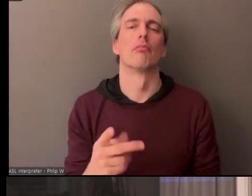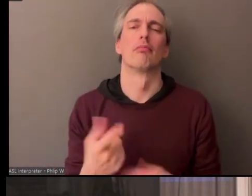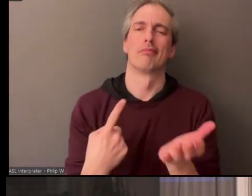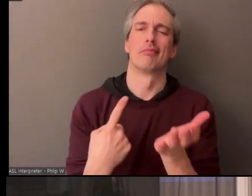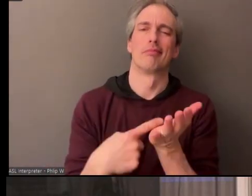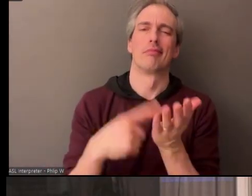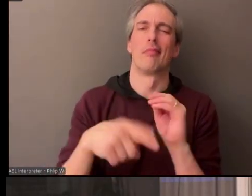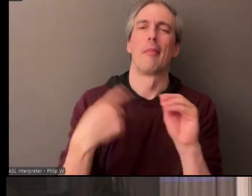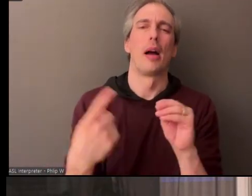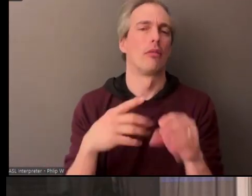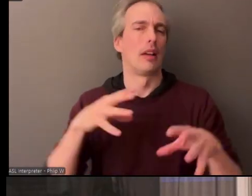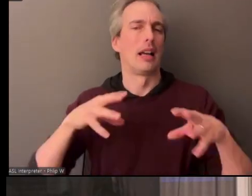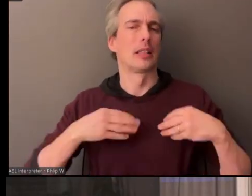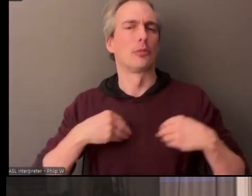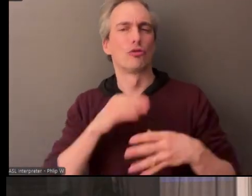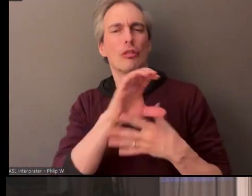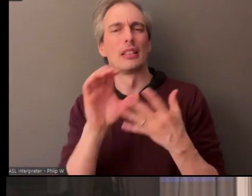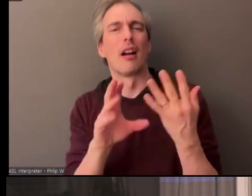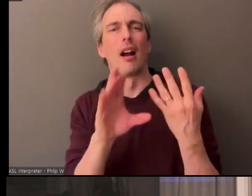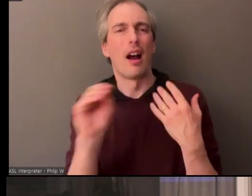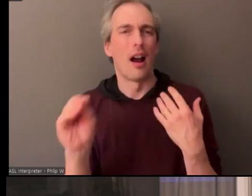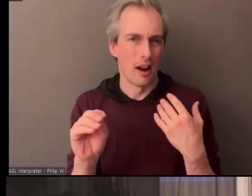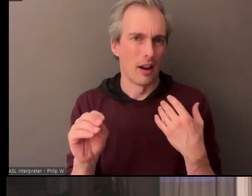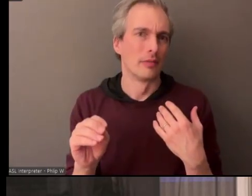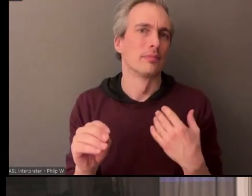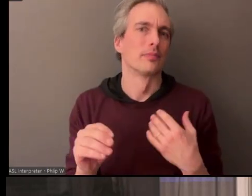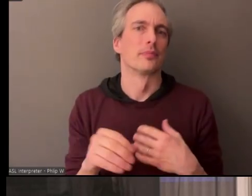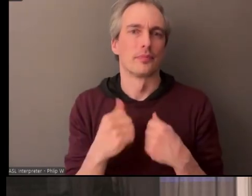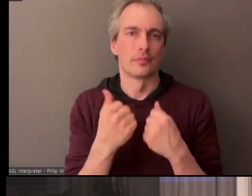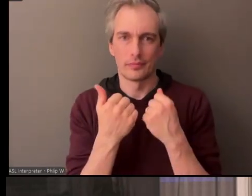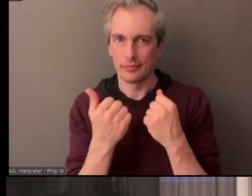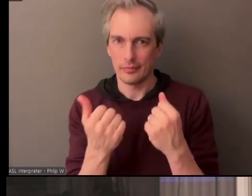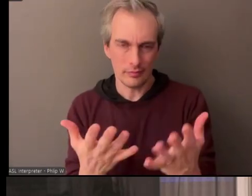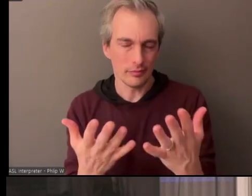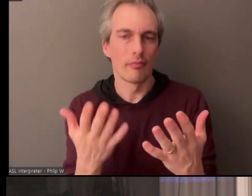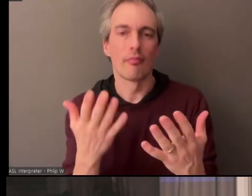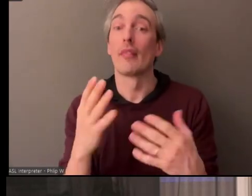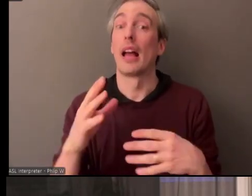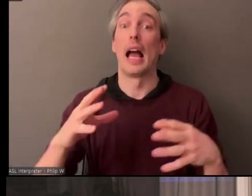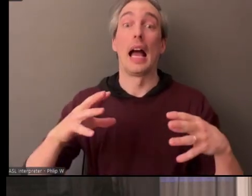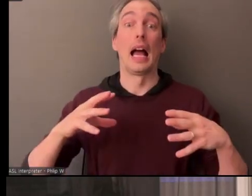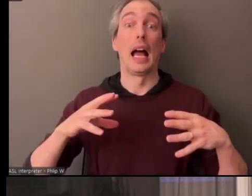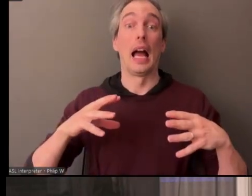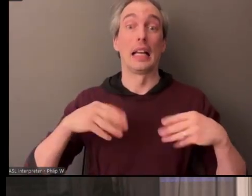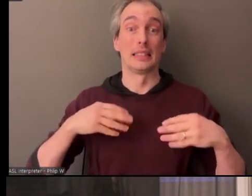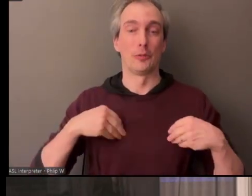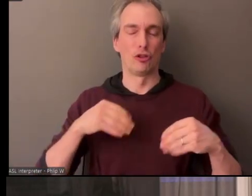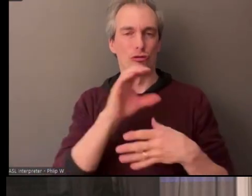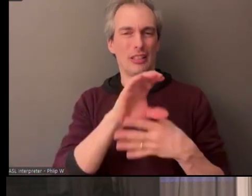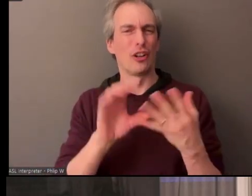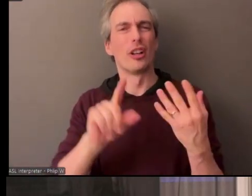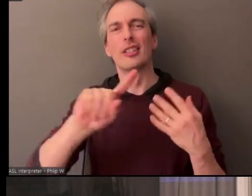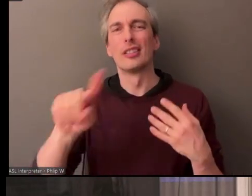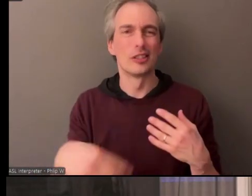A structured way of telling the story of what success looks like for the end user.